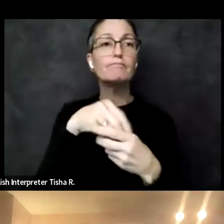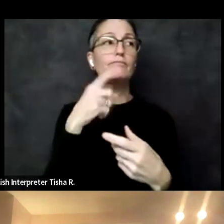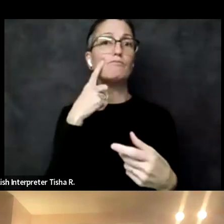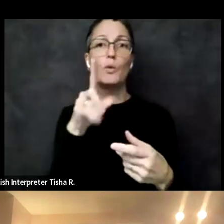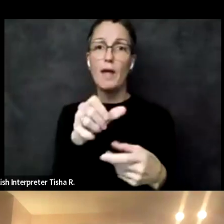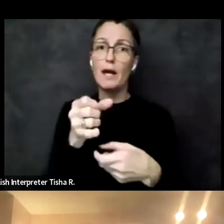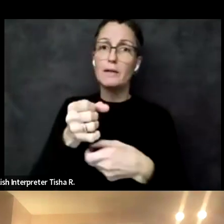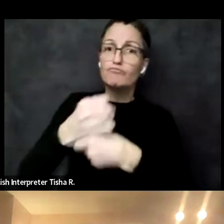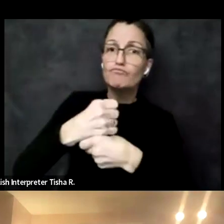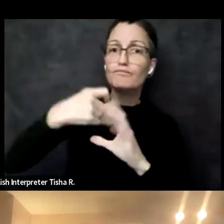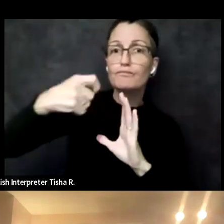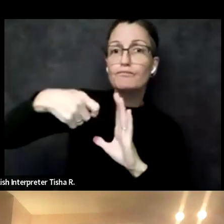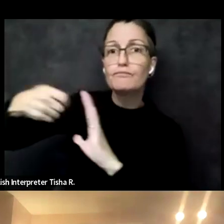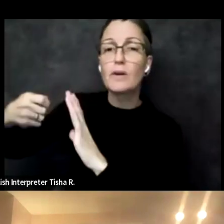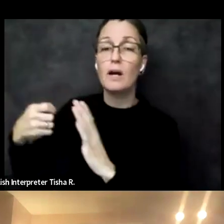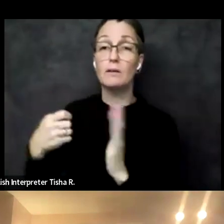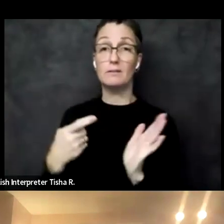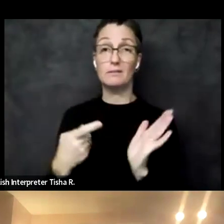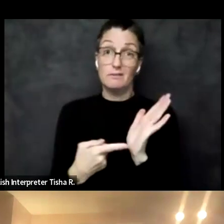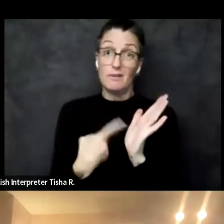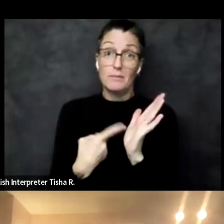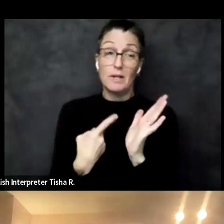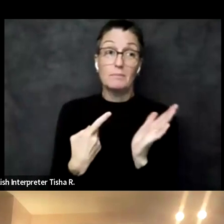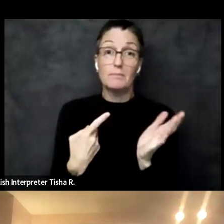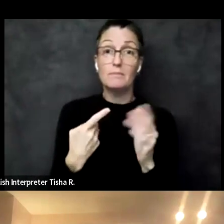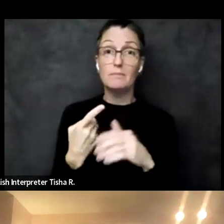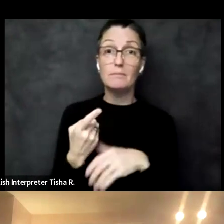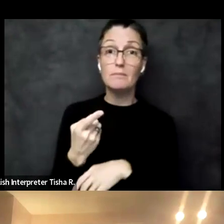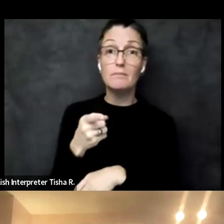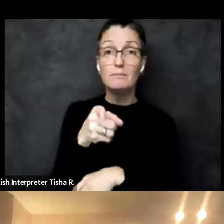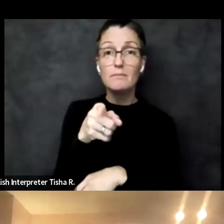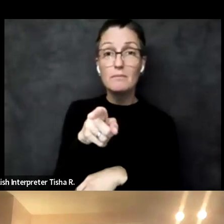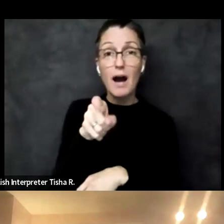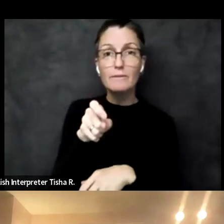Sometimes you have to, sort of make that path yourself.